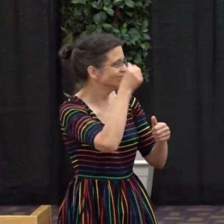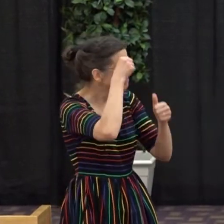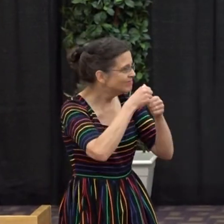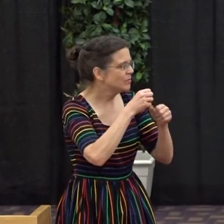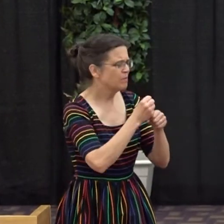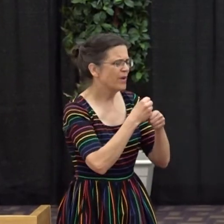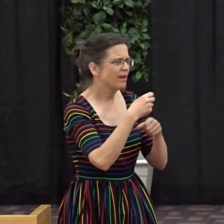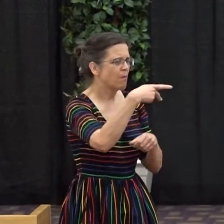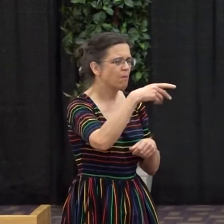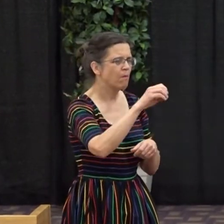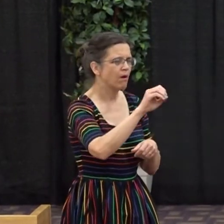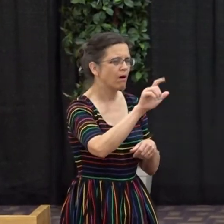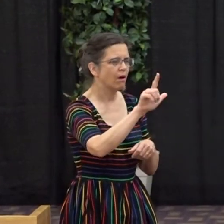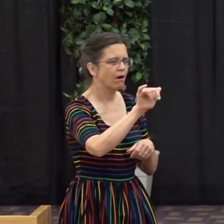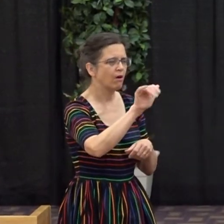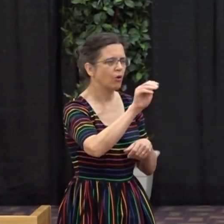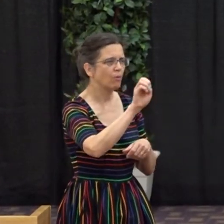There were three projects that she remembers.